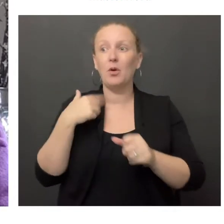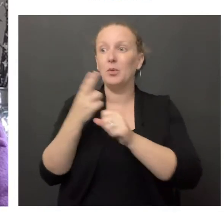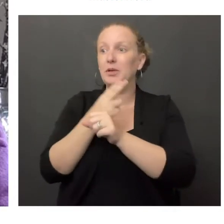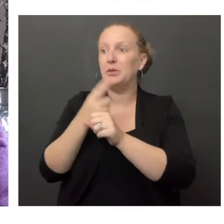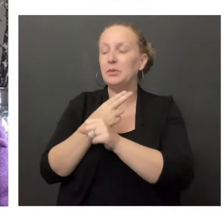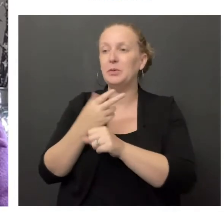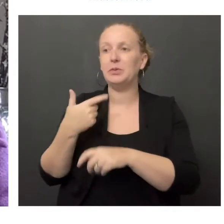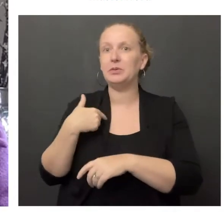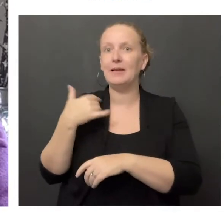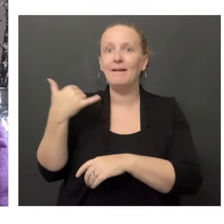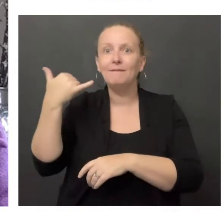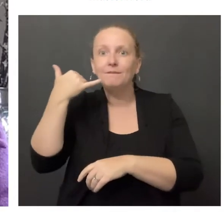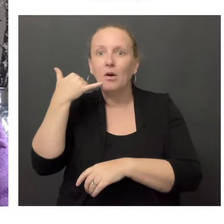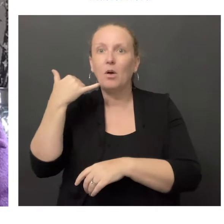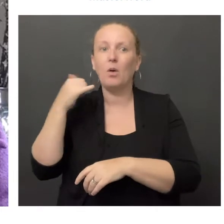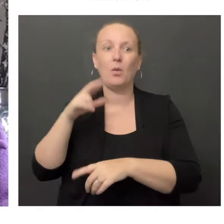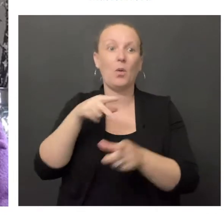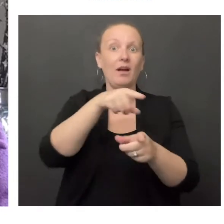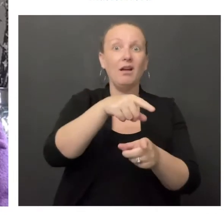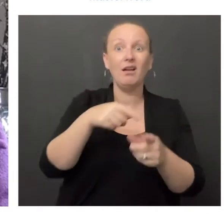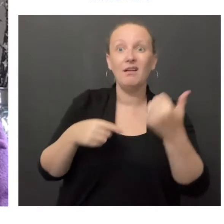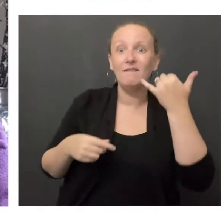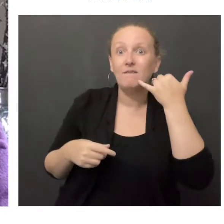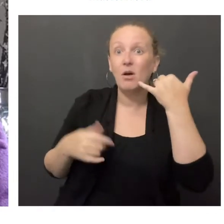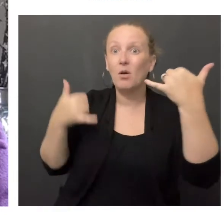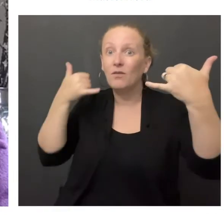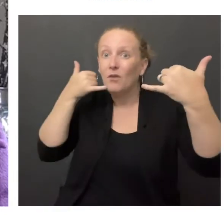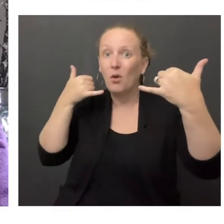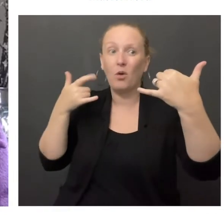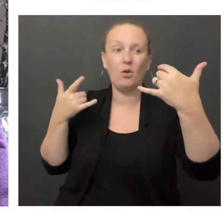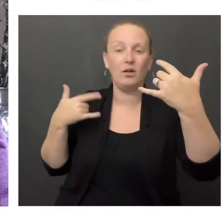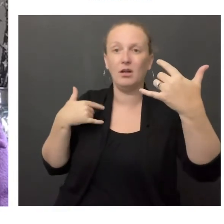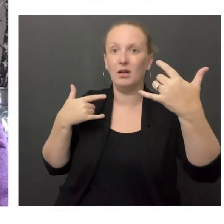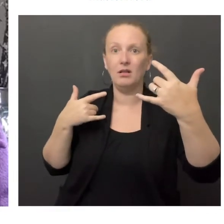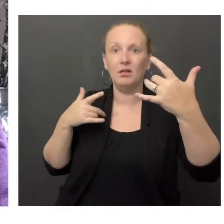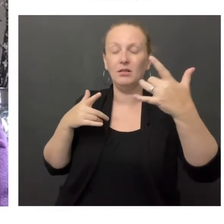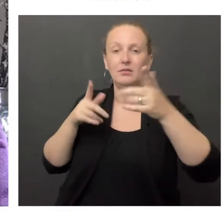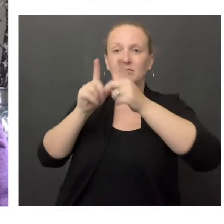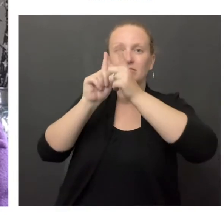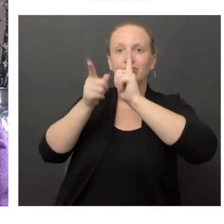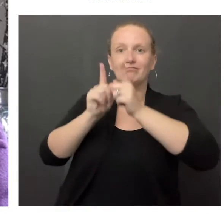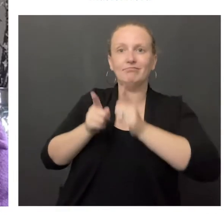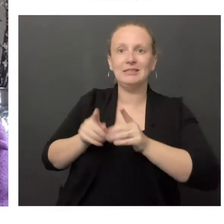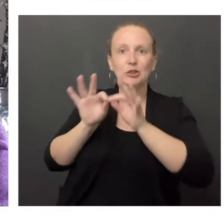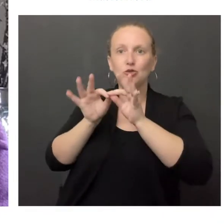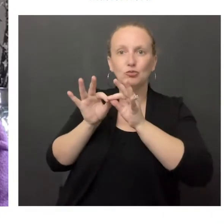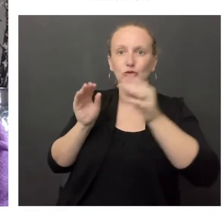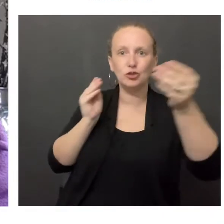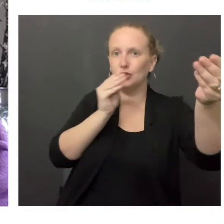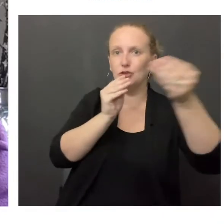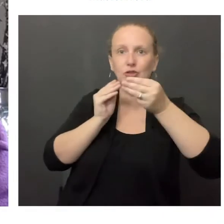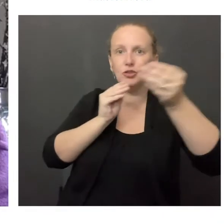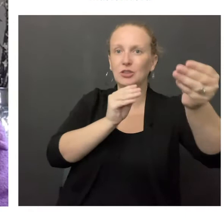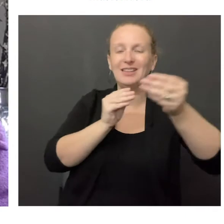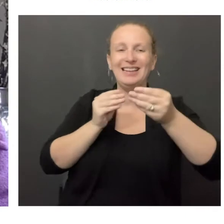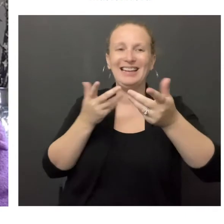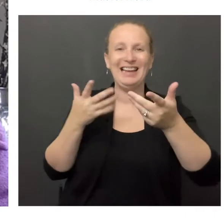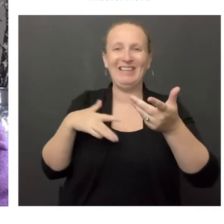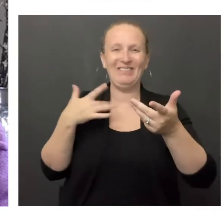the doubled, double receiver phones. It actually is coming from the practitioner to the patient and it just it's more warm,